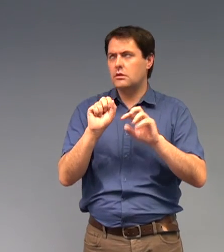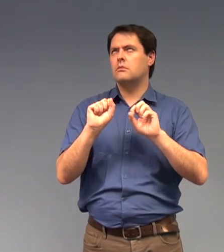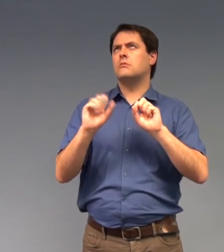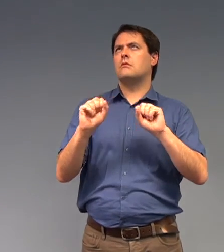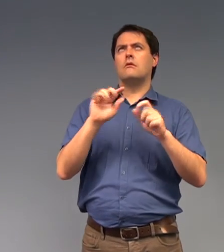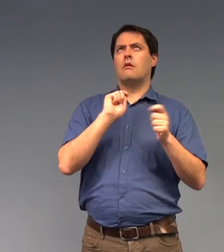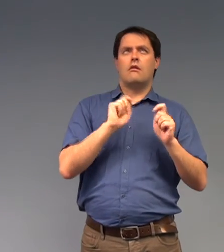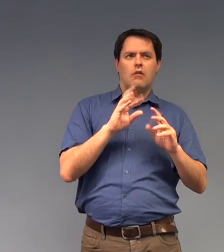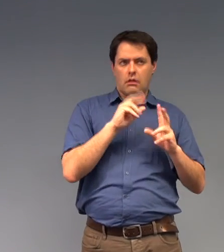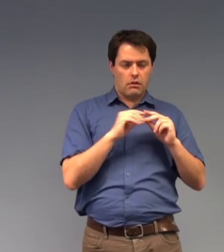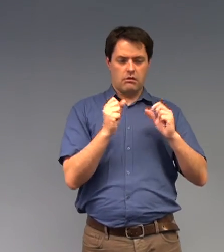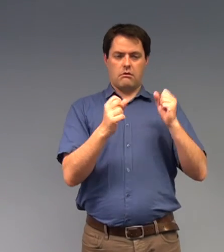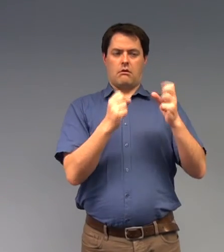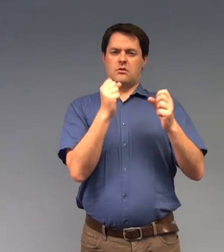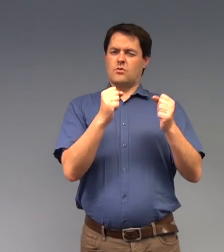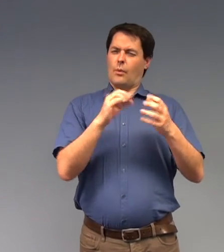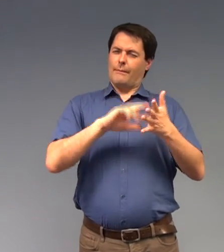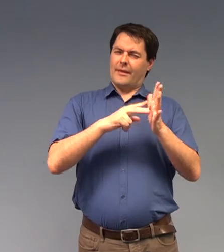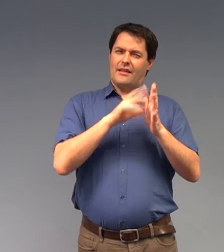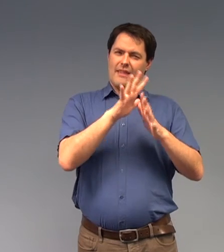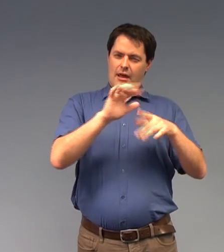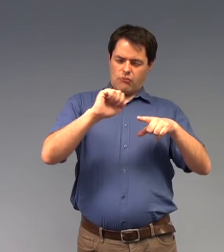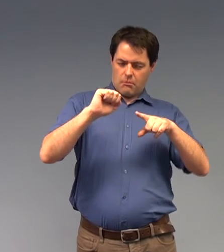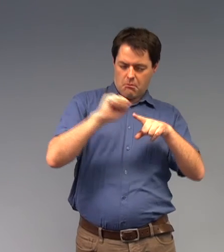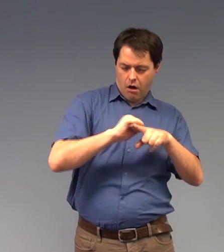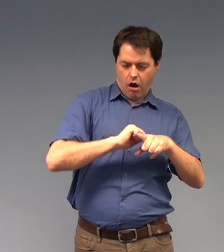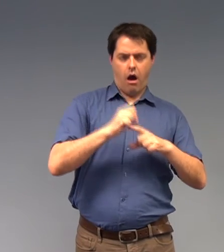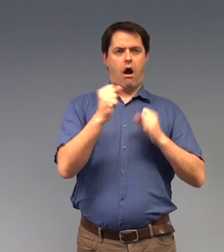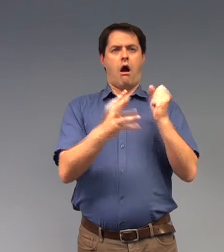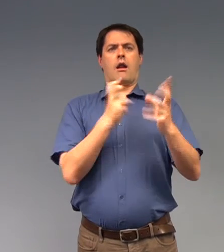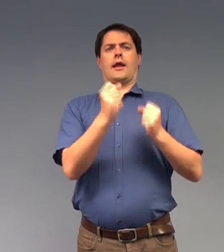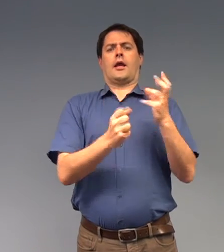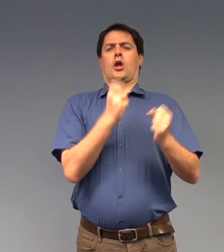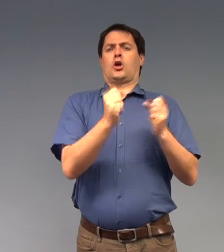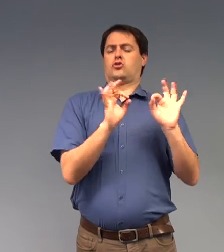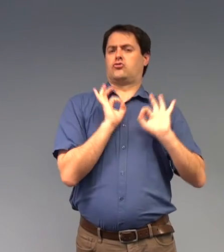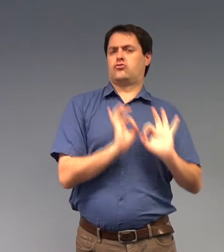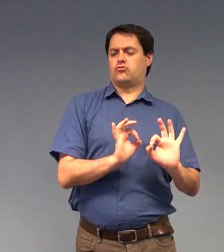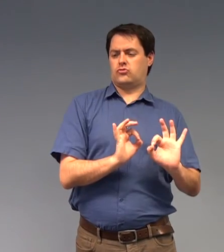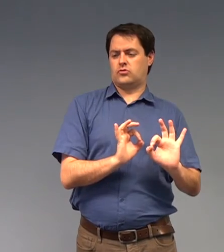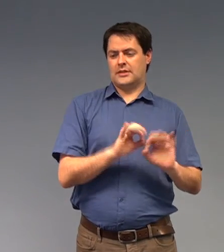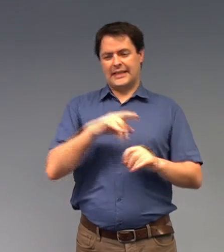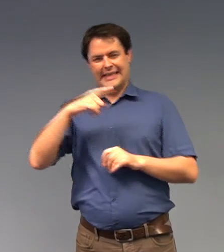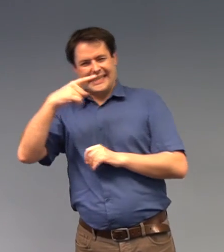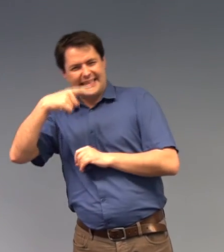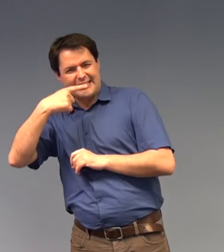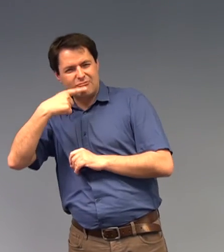They kept performing the script. They watched the videotape. They kept performing the script first and changed.